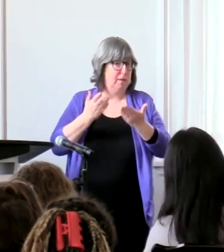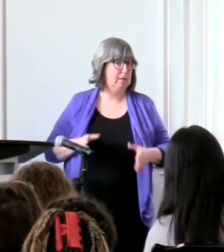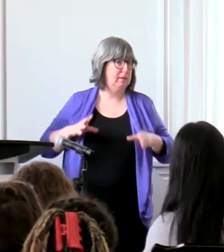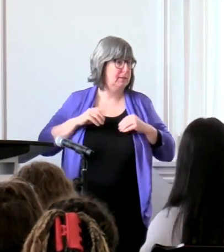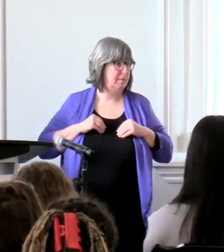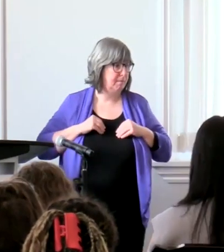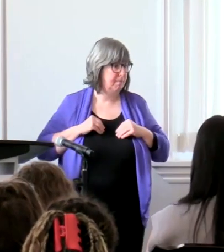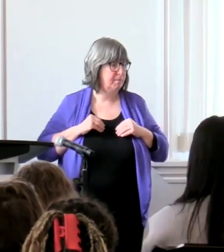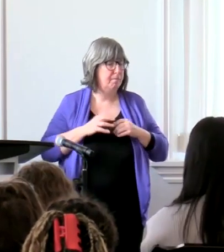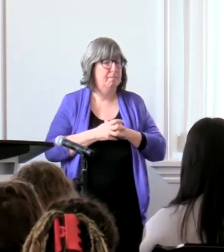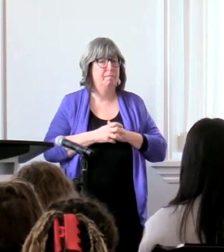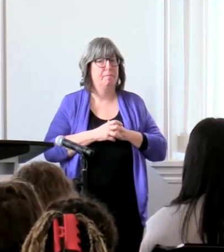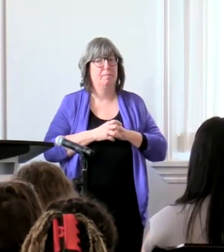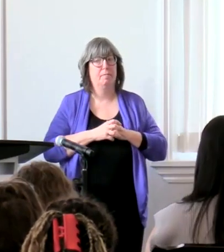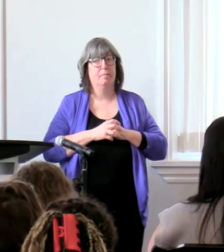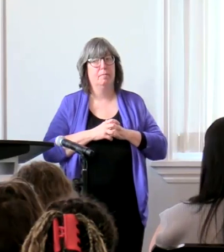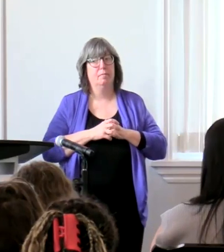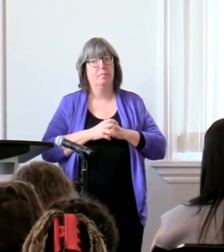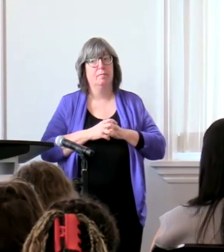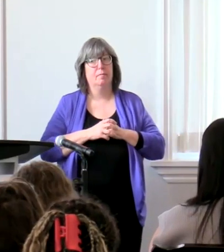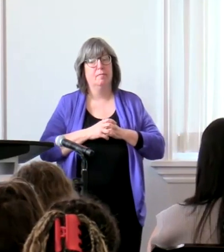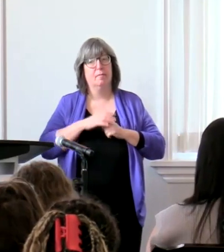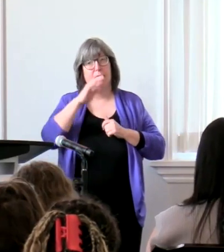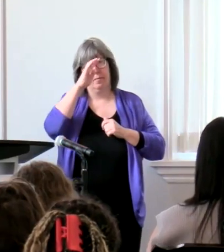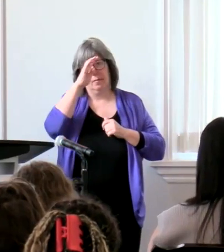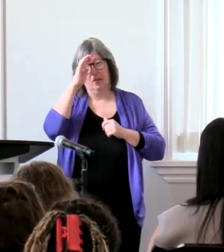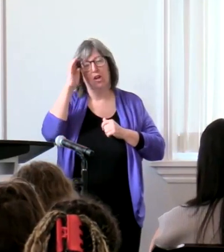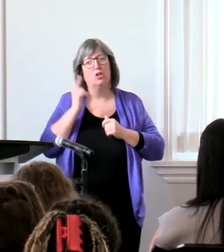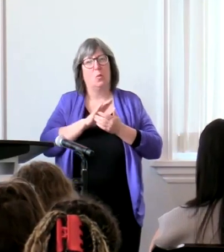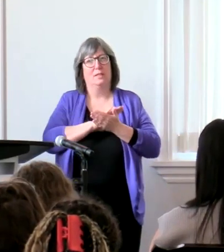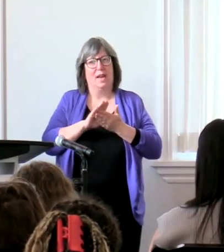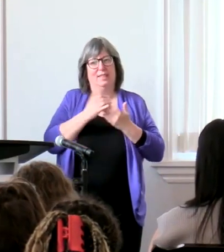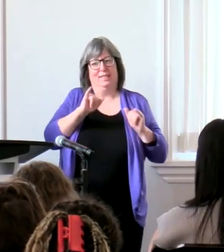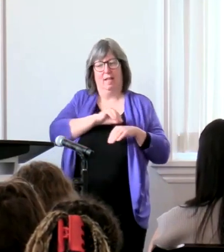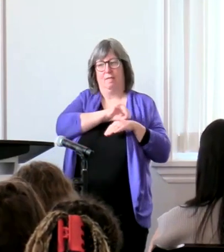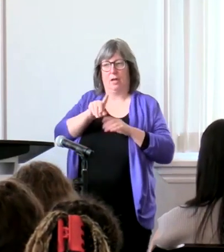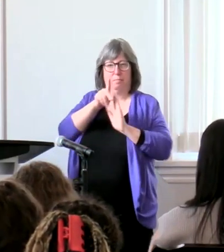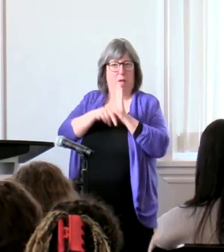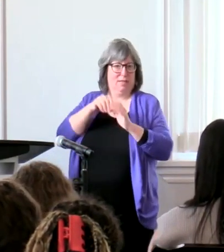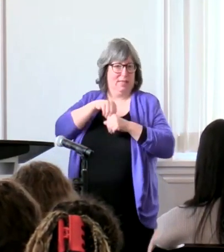So it's really nice to be able to still affect policy within this province.